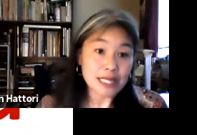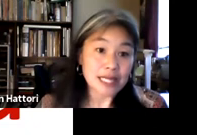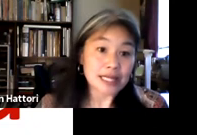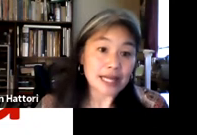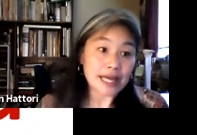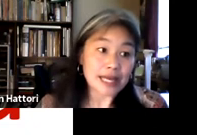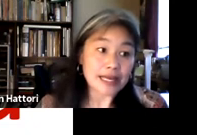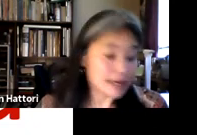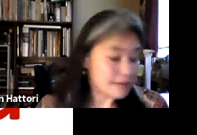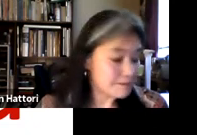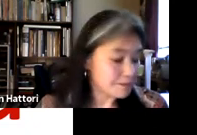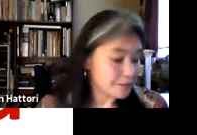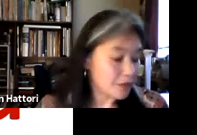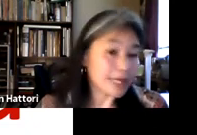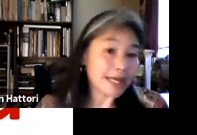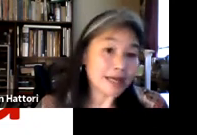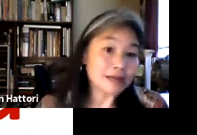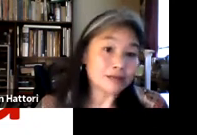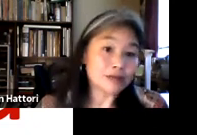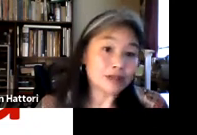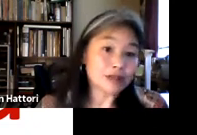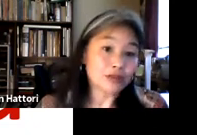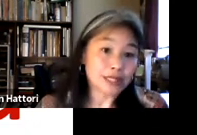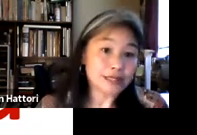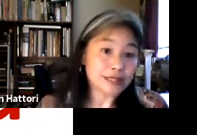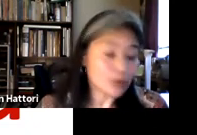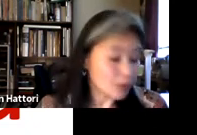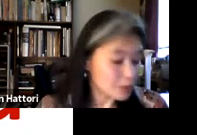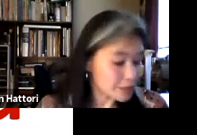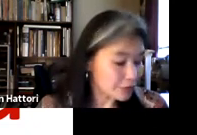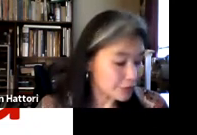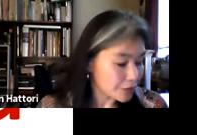and I was able to get this map which shows where some families